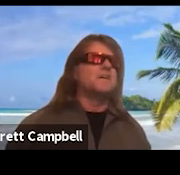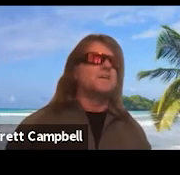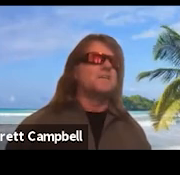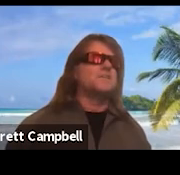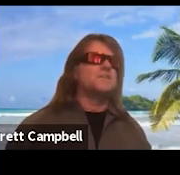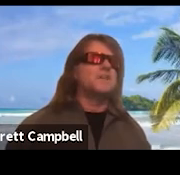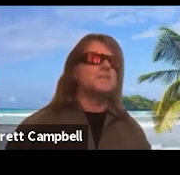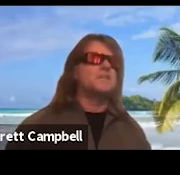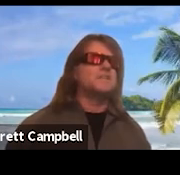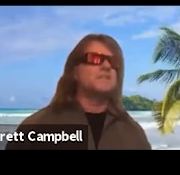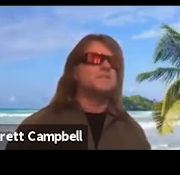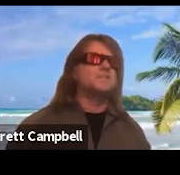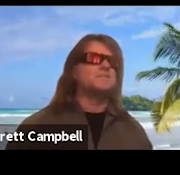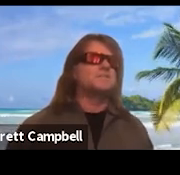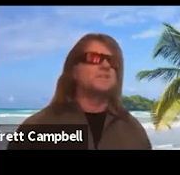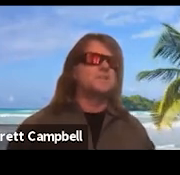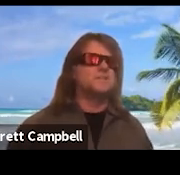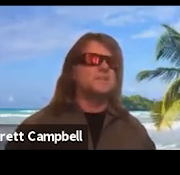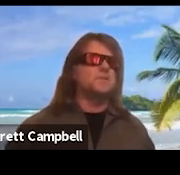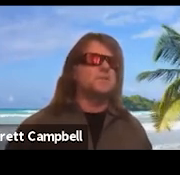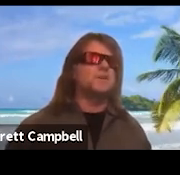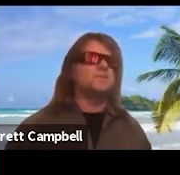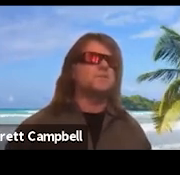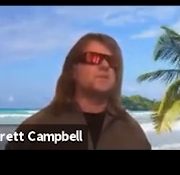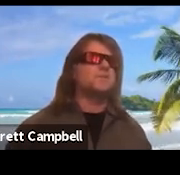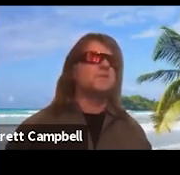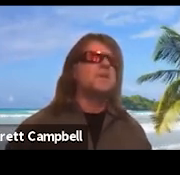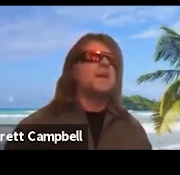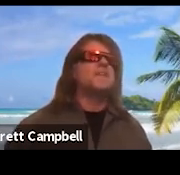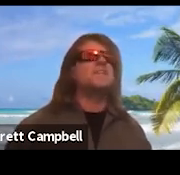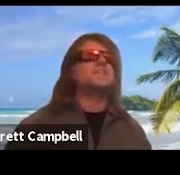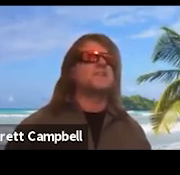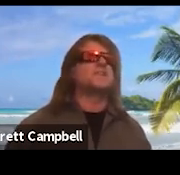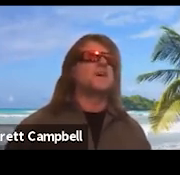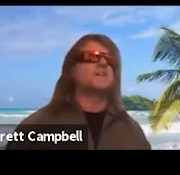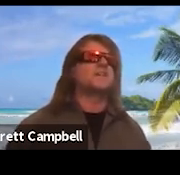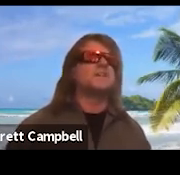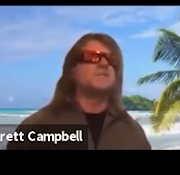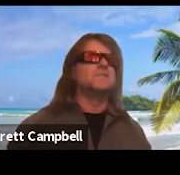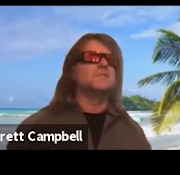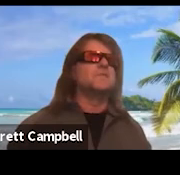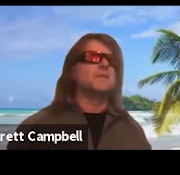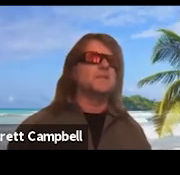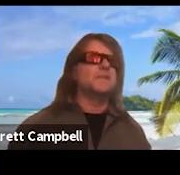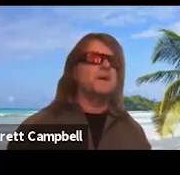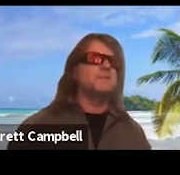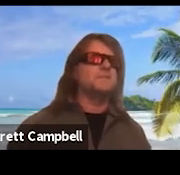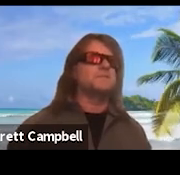Just in case I didn't hear it, she'd give me a little nudge with her elbow just to let me know, and then I just start talking and we just don't make a thing about it.